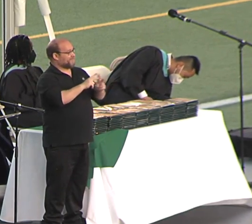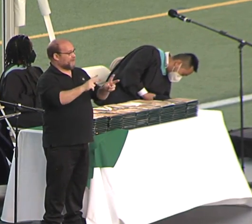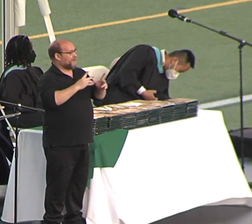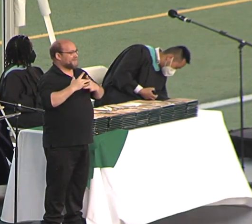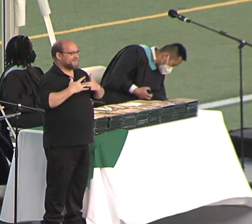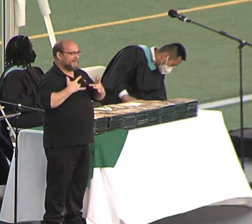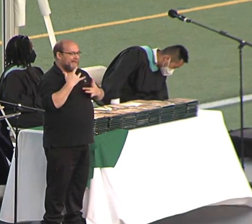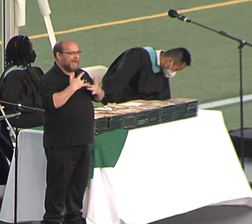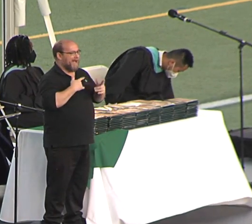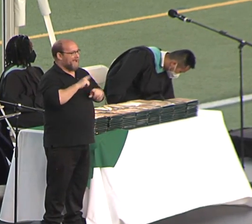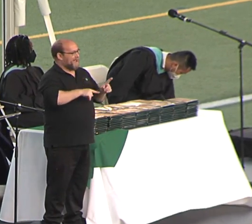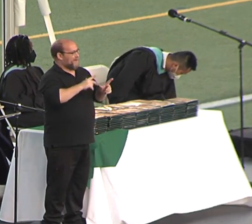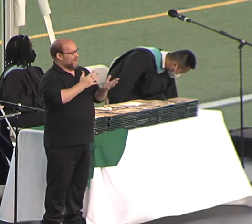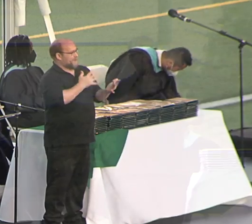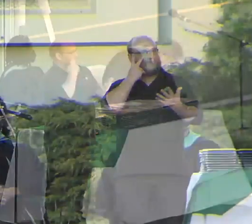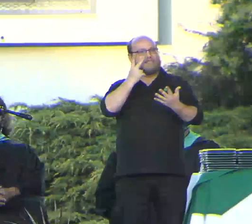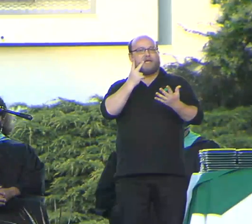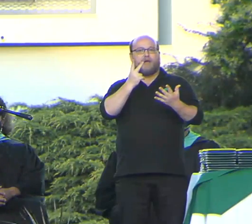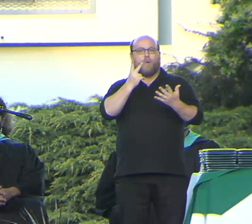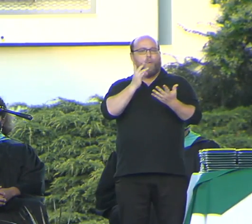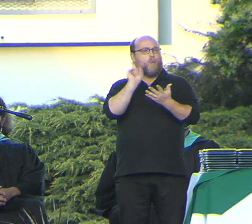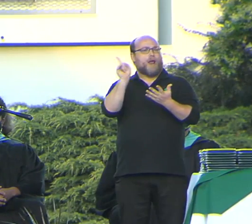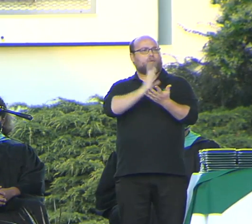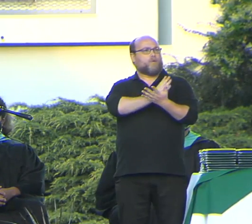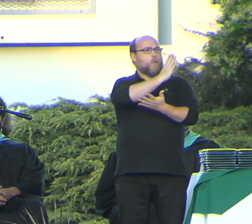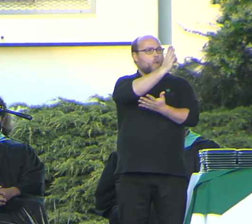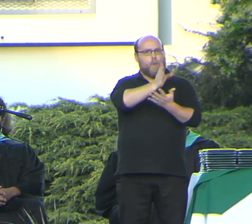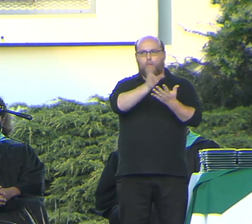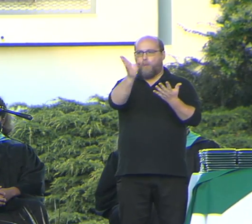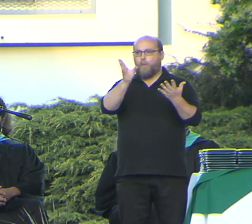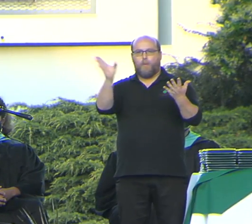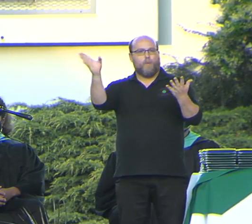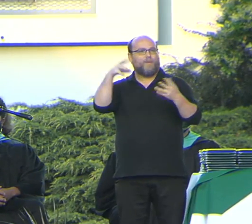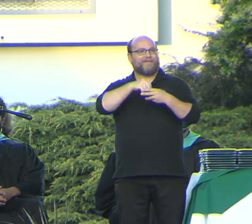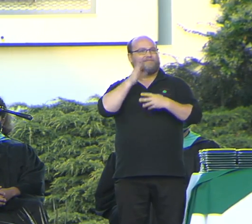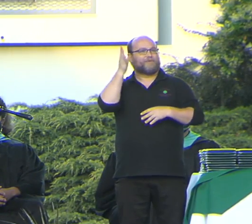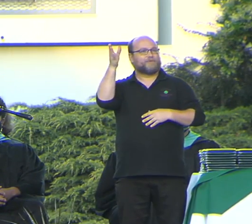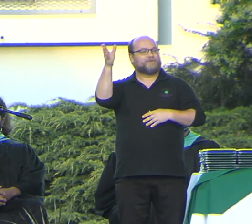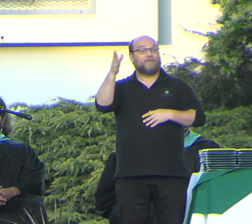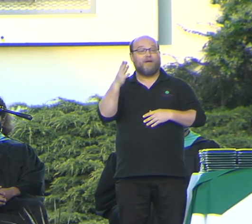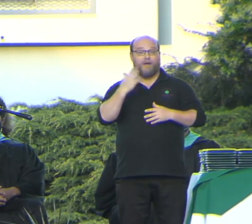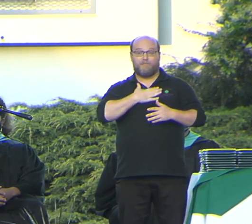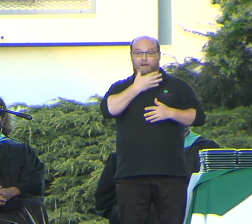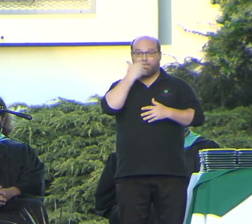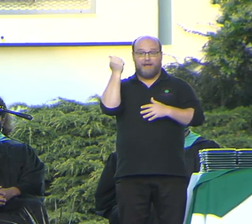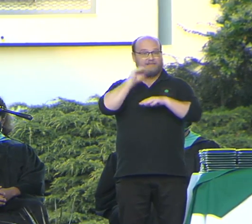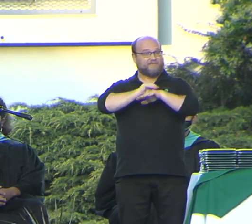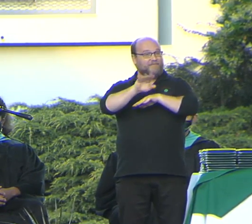wait to see where each one of us goes in the future. The best advice I can give you today is to just